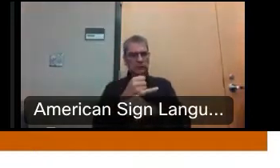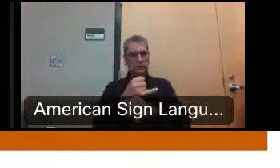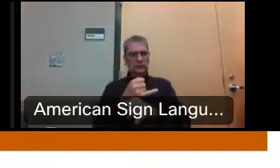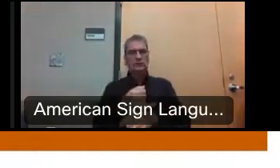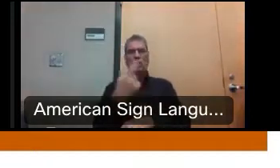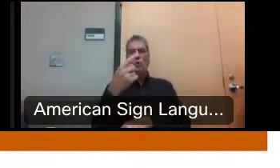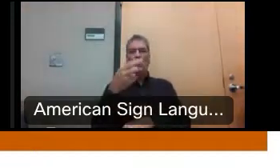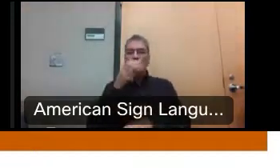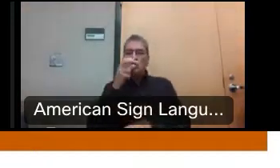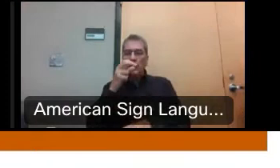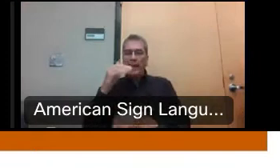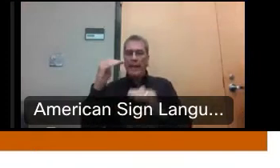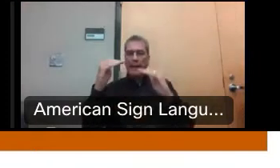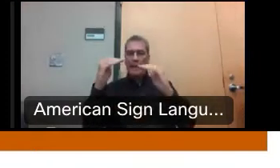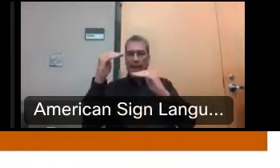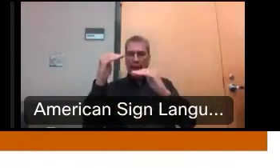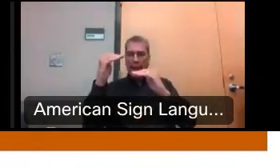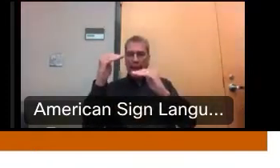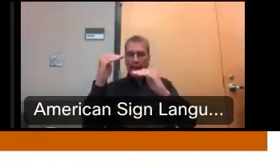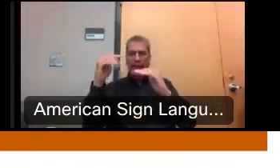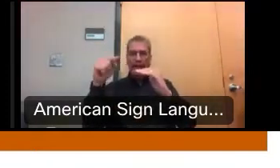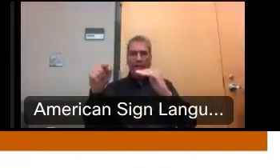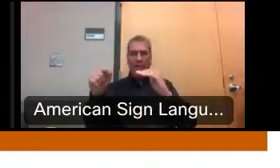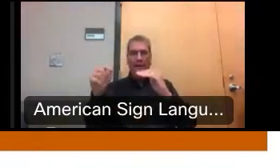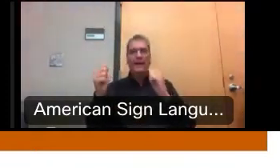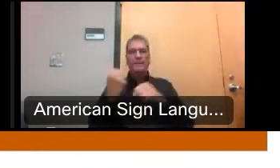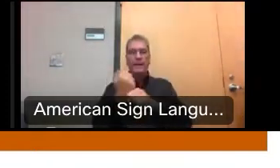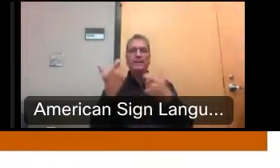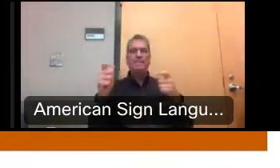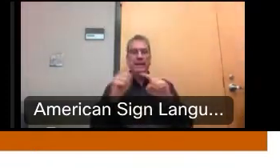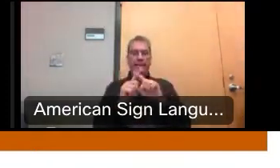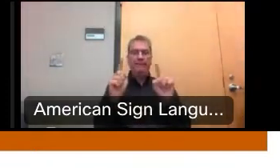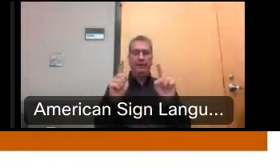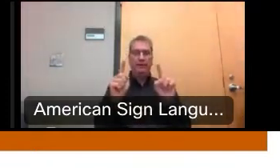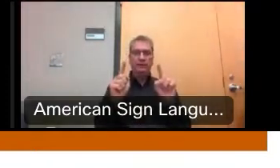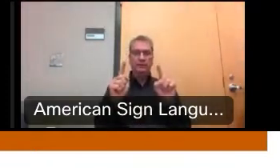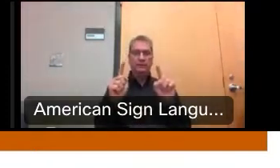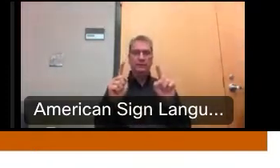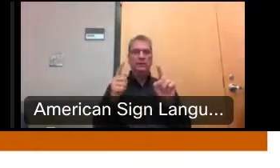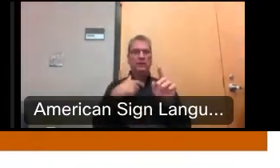a 1 drink gap. Like, that's where com can make a really important difference.326 "Texas Public Health Summit" (4113925120) And so everything we do, we develop lots and lots